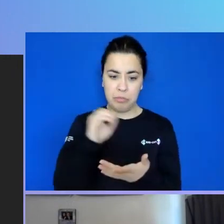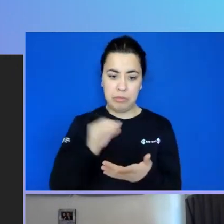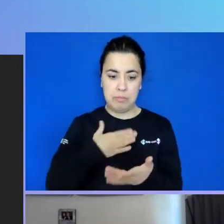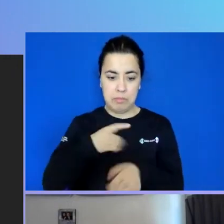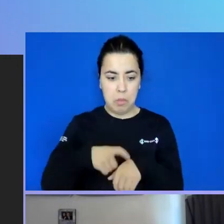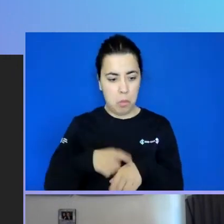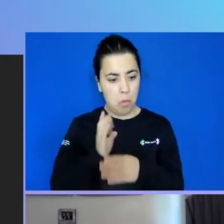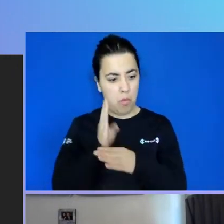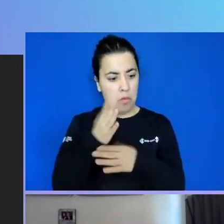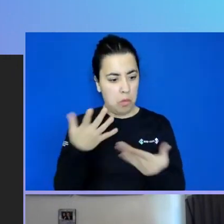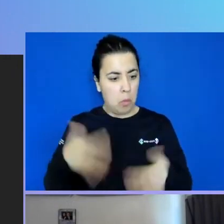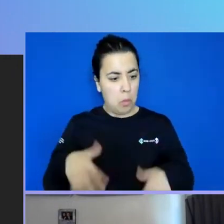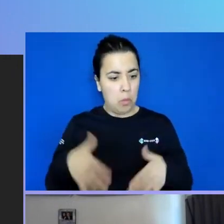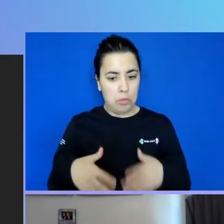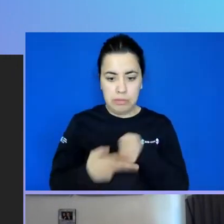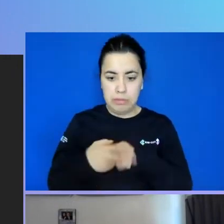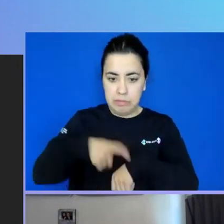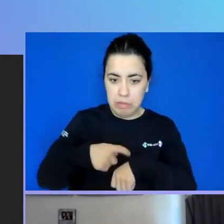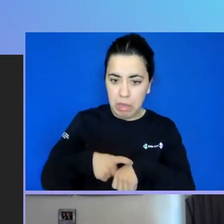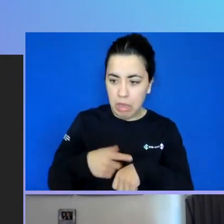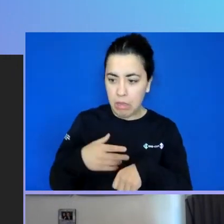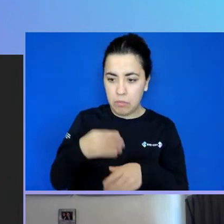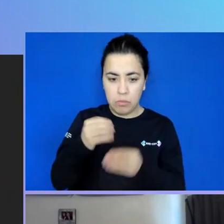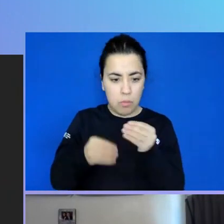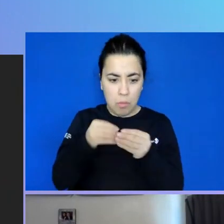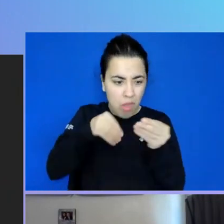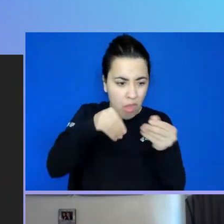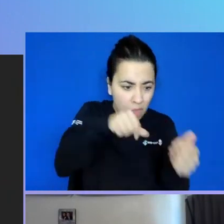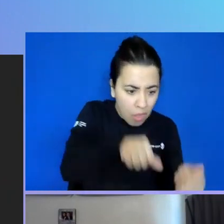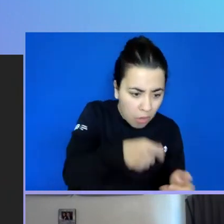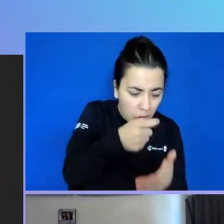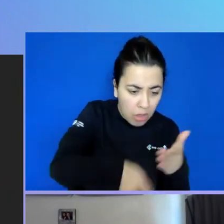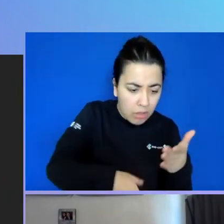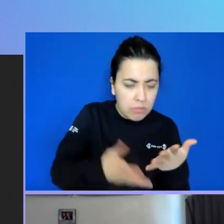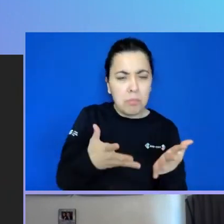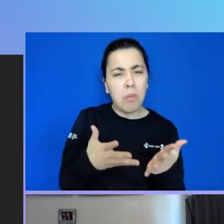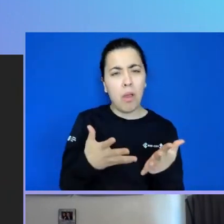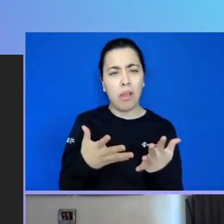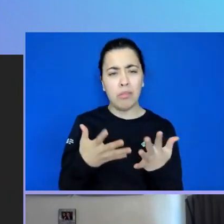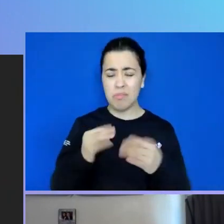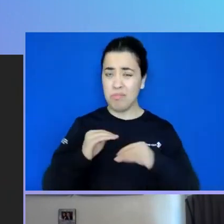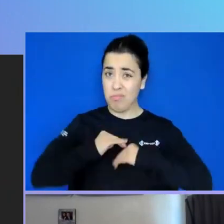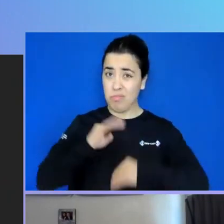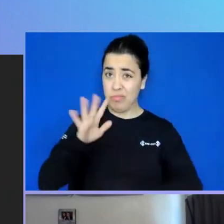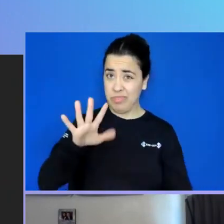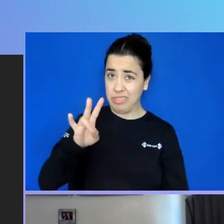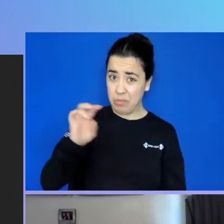cost. But why wait? Why Why stop at 57? You can do better. We